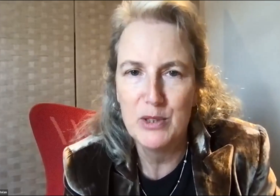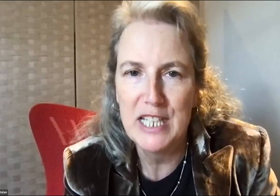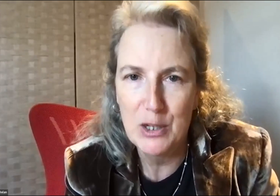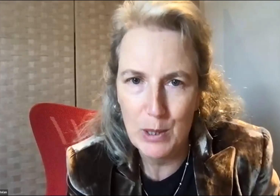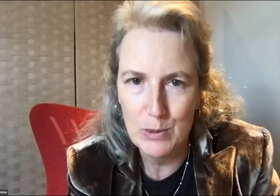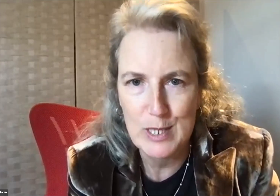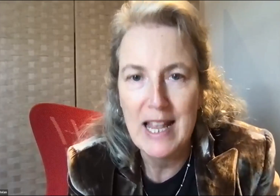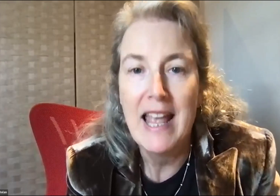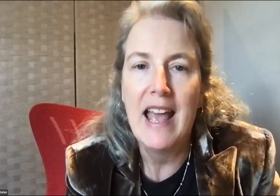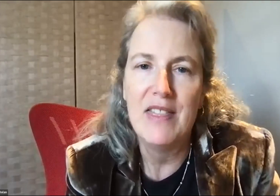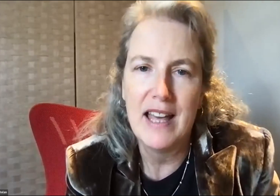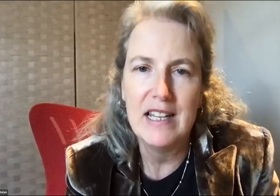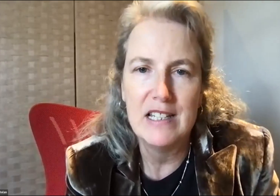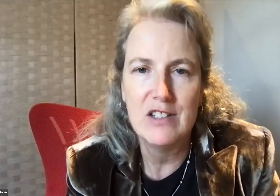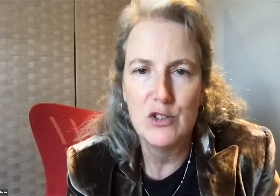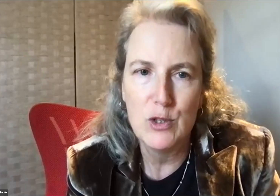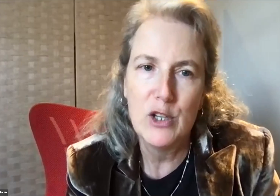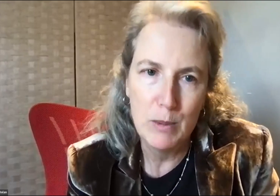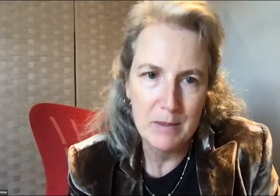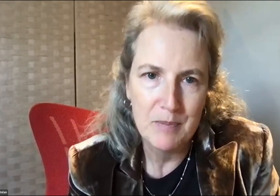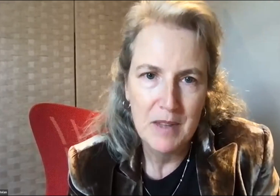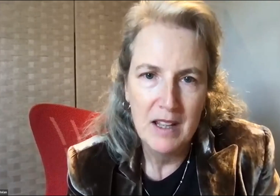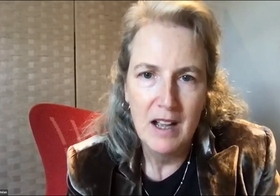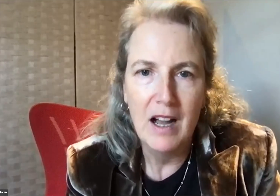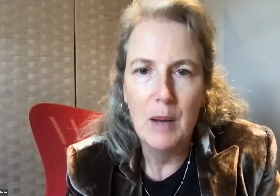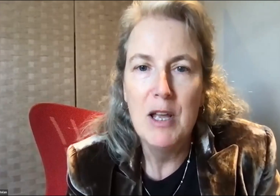Disabled heroes, and that is Judy human.